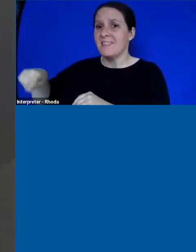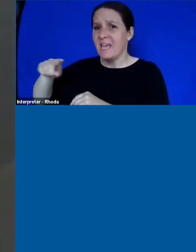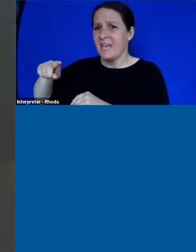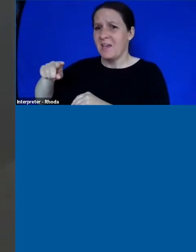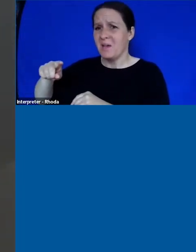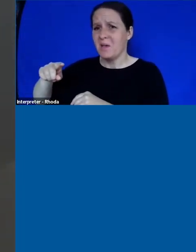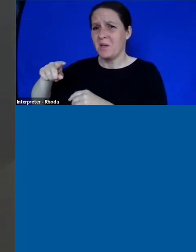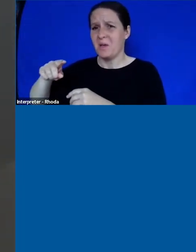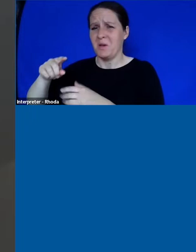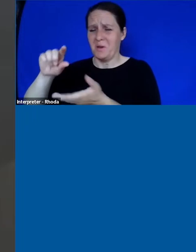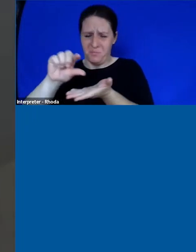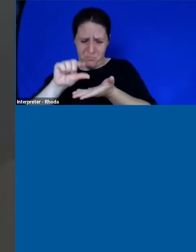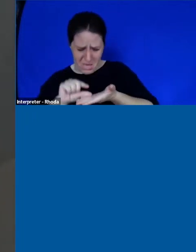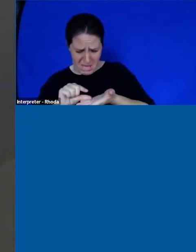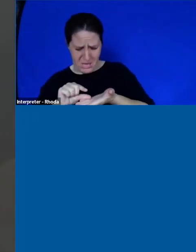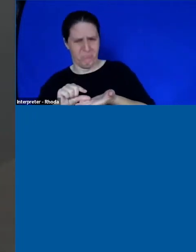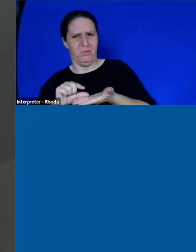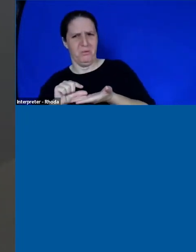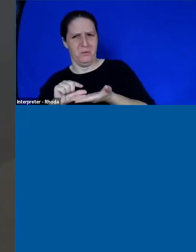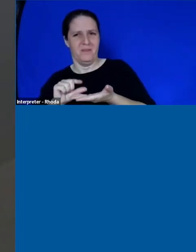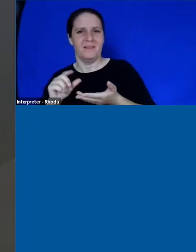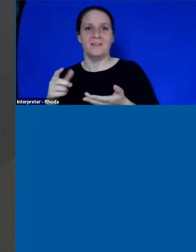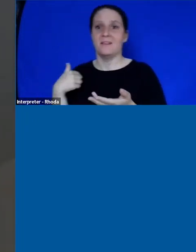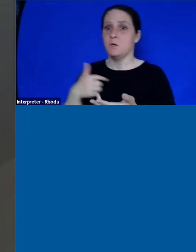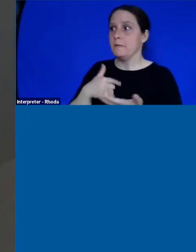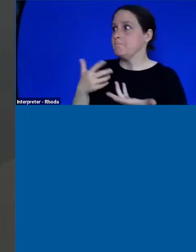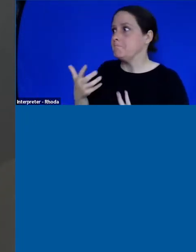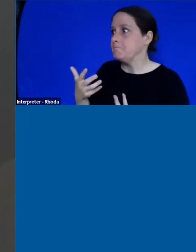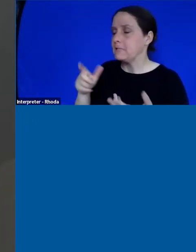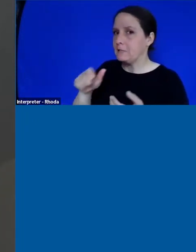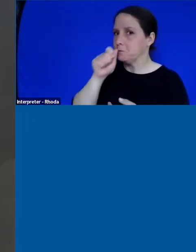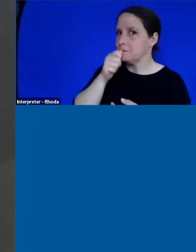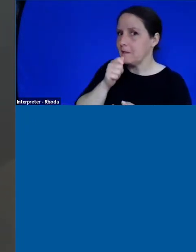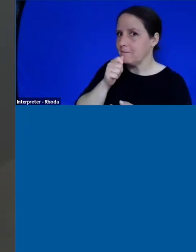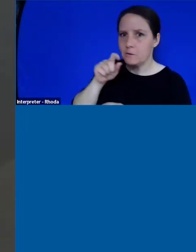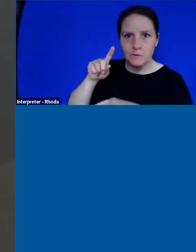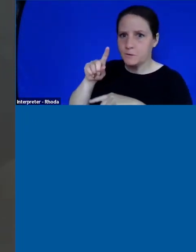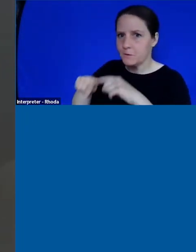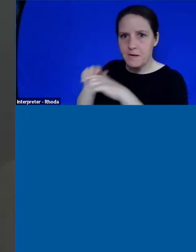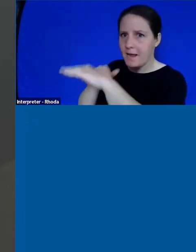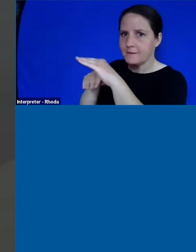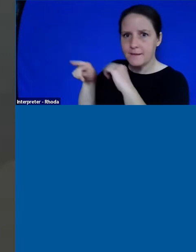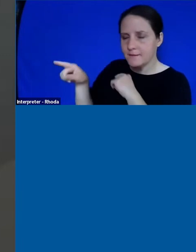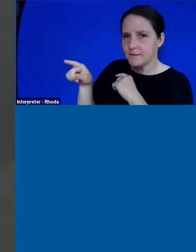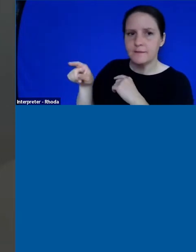and we had to suffer the consequences of that. Luckily that resolved fairly quickly.